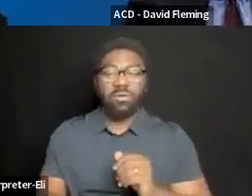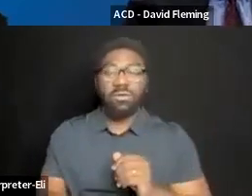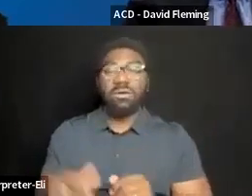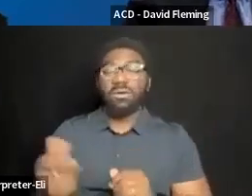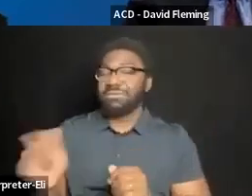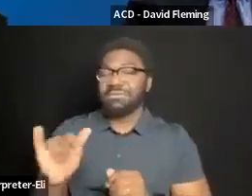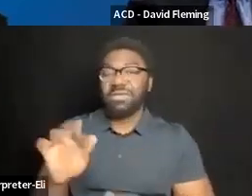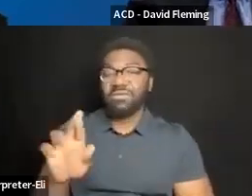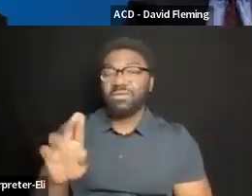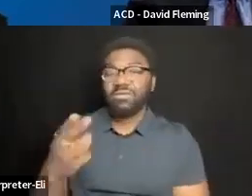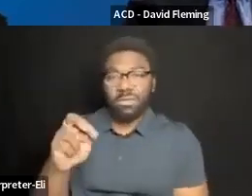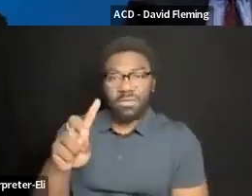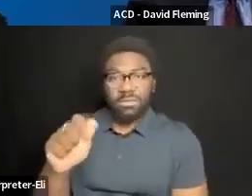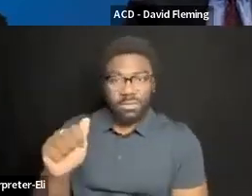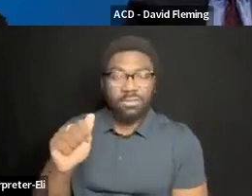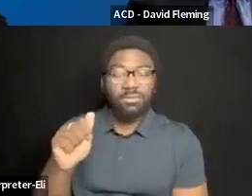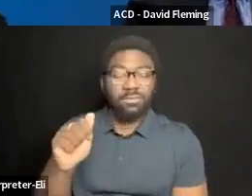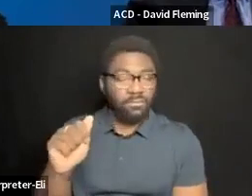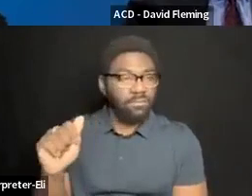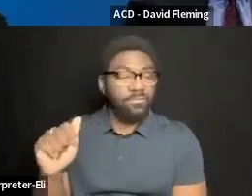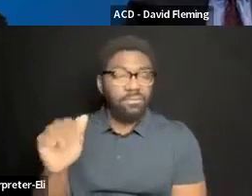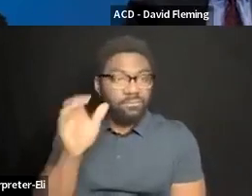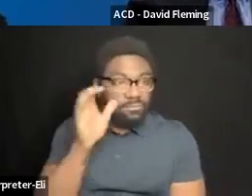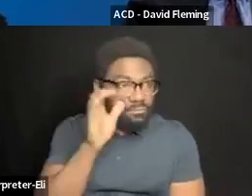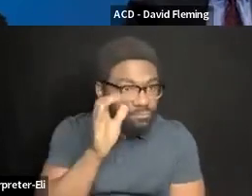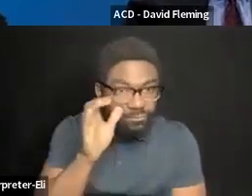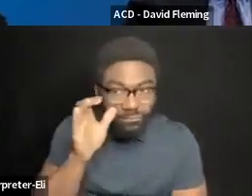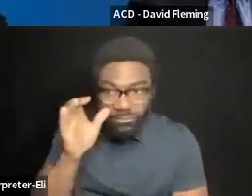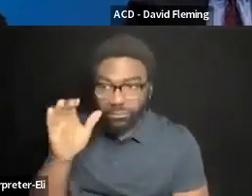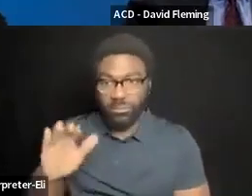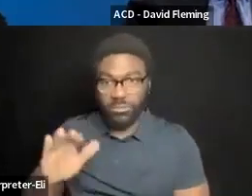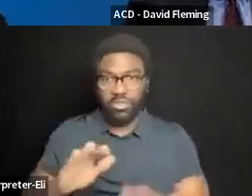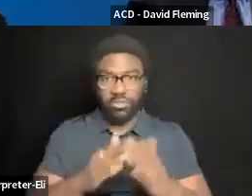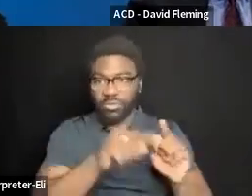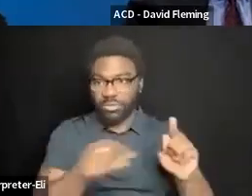of hearing from the community in terms of how these grants are actually affecting them and reaching them.